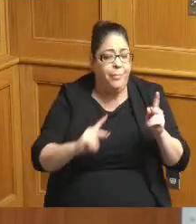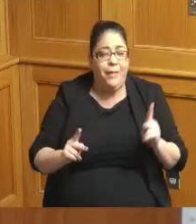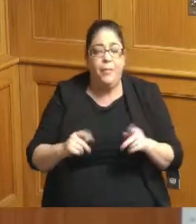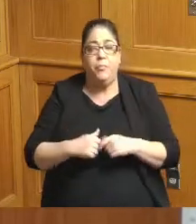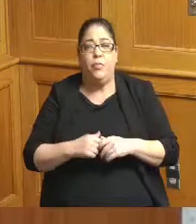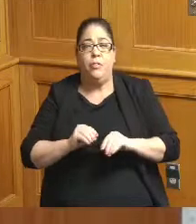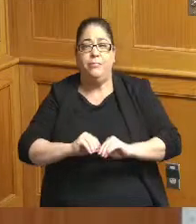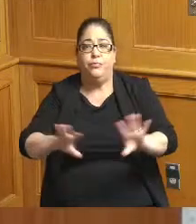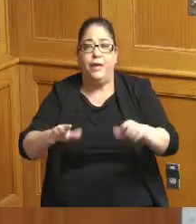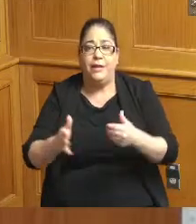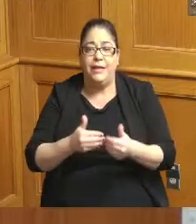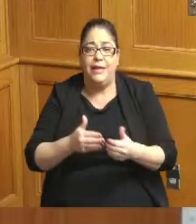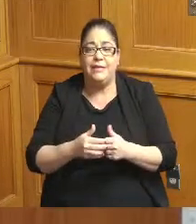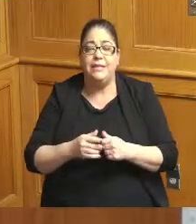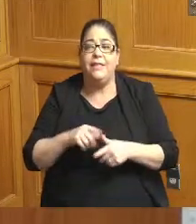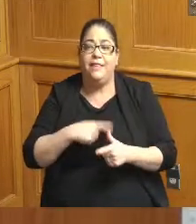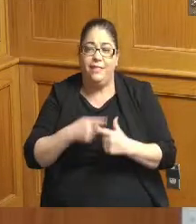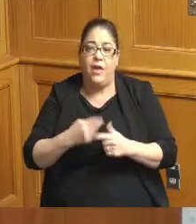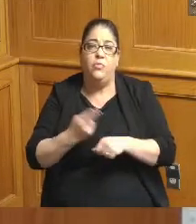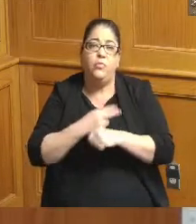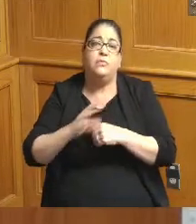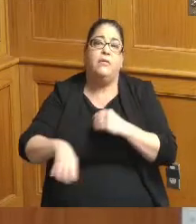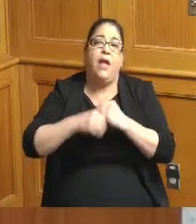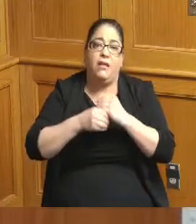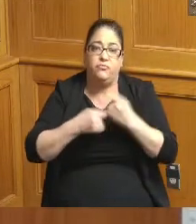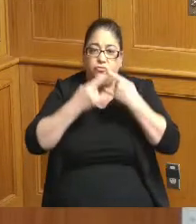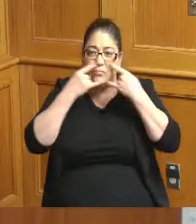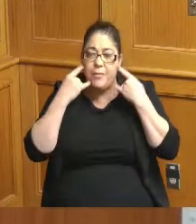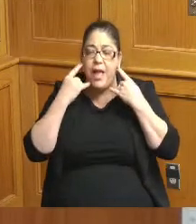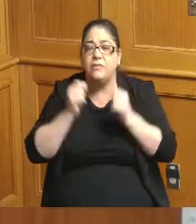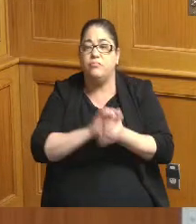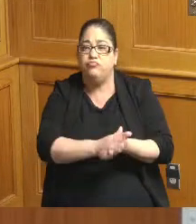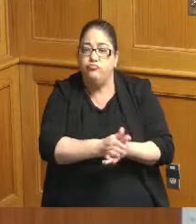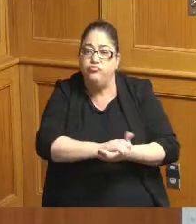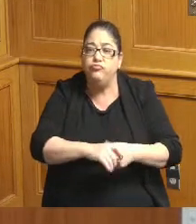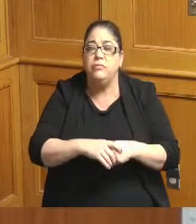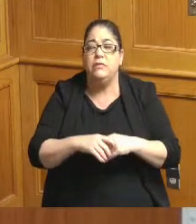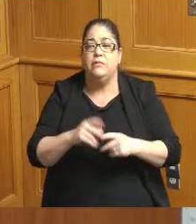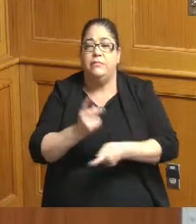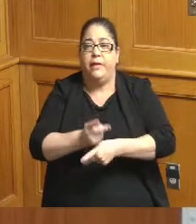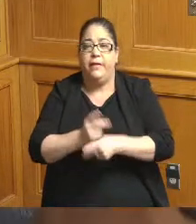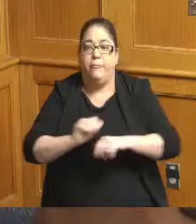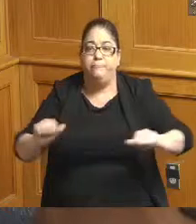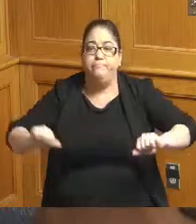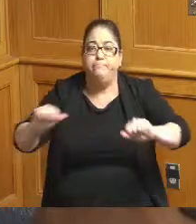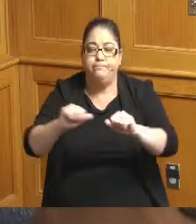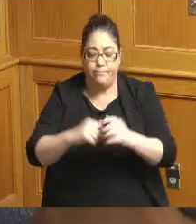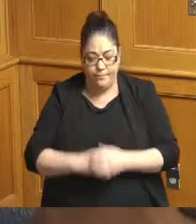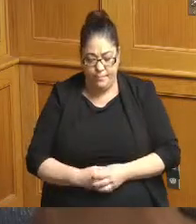higher risk you use extra caution this year and then someone said there's some kind of for lack